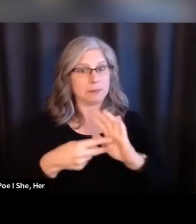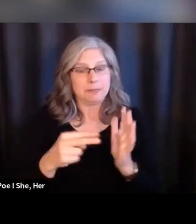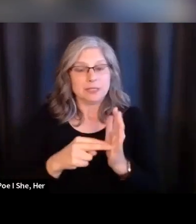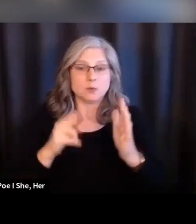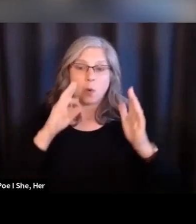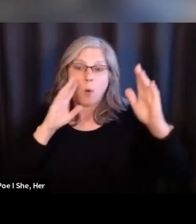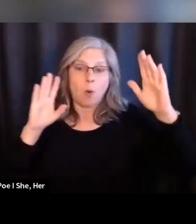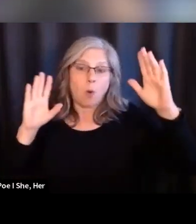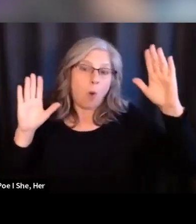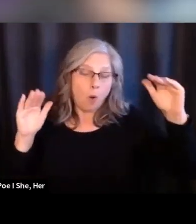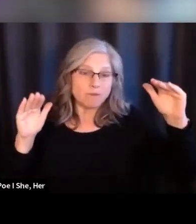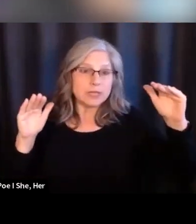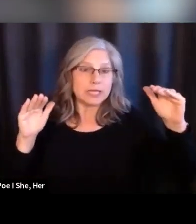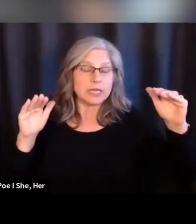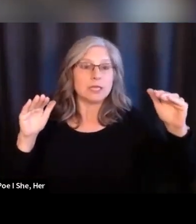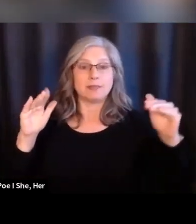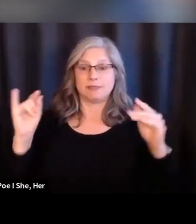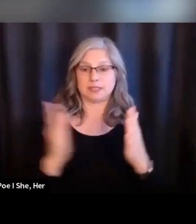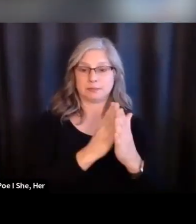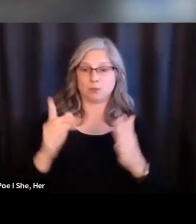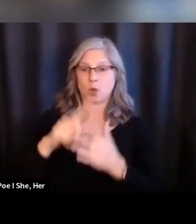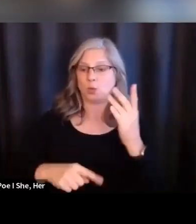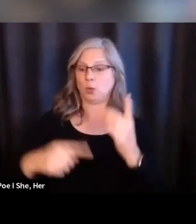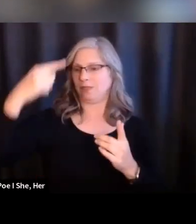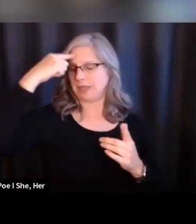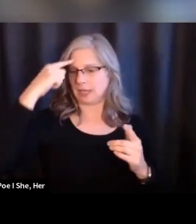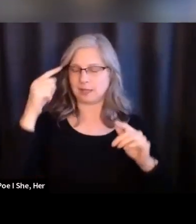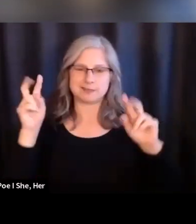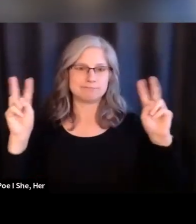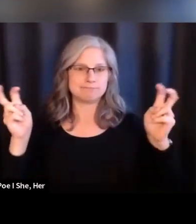widening the spectrum of what you think of as typical.